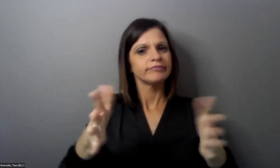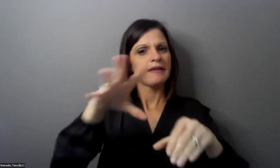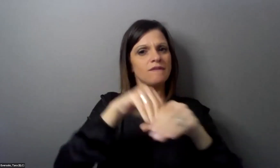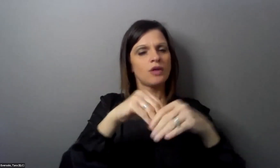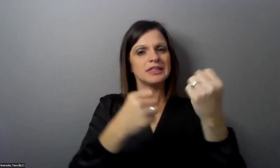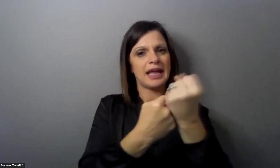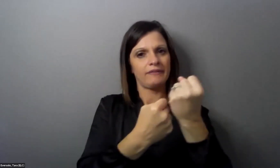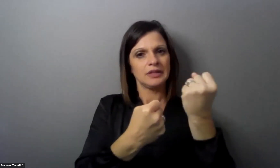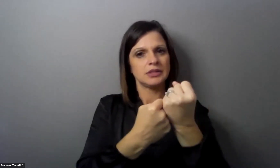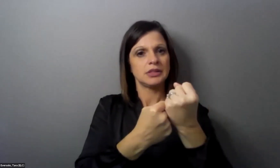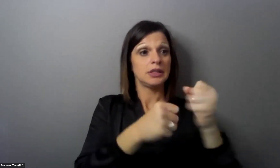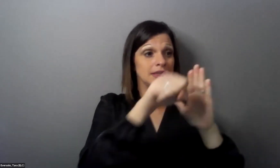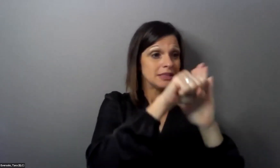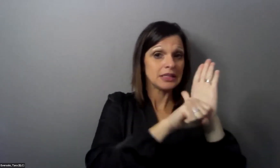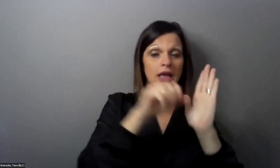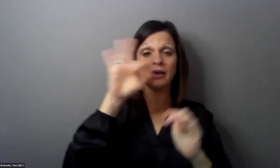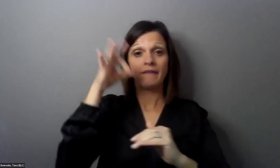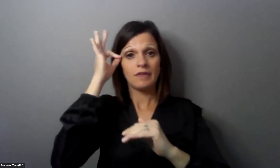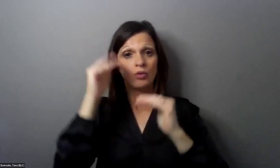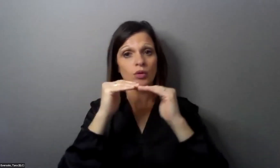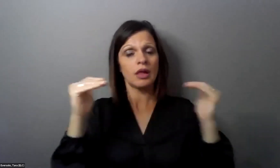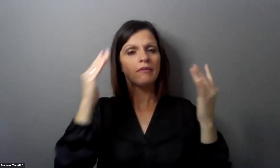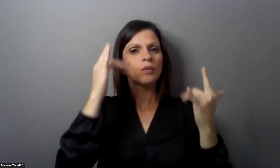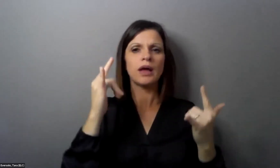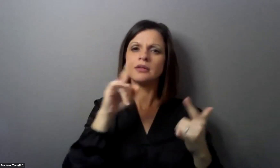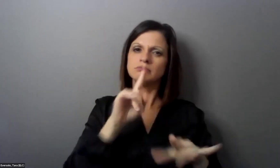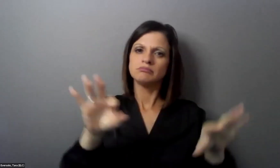at the state and federal level so we can start improving access to care for patients